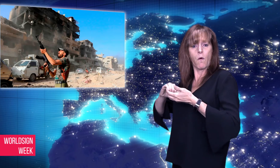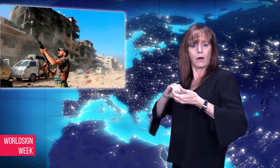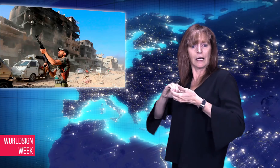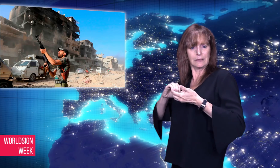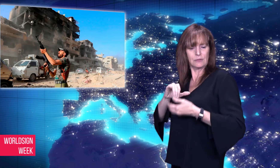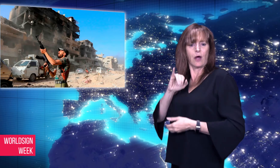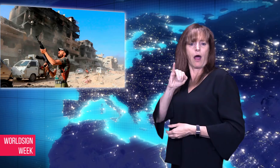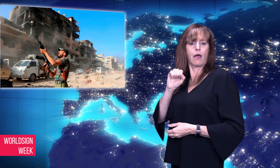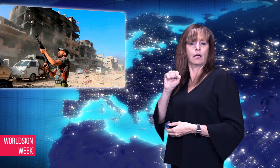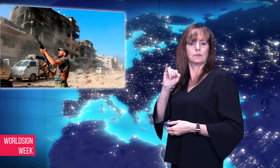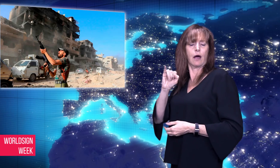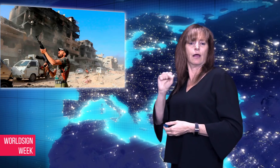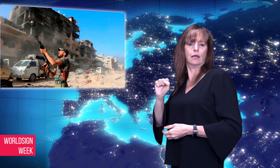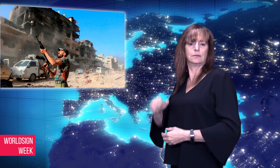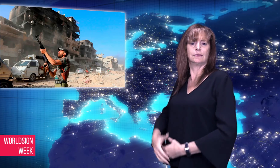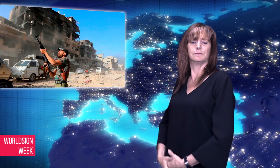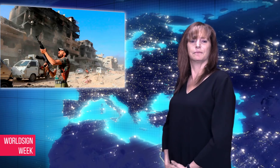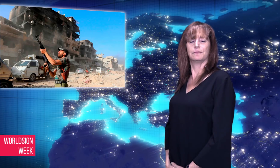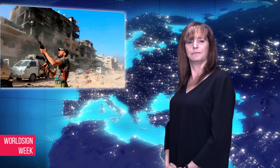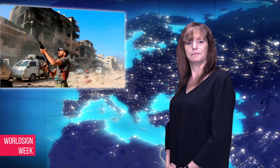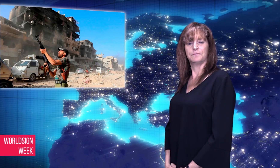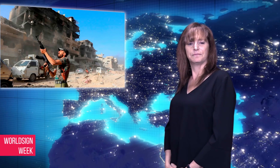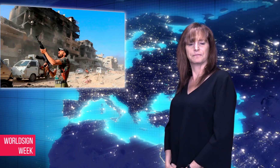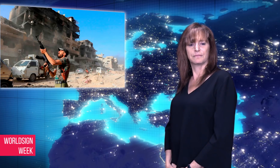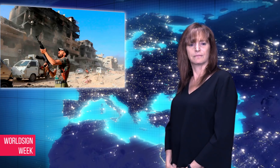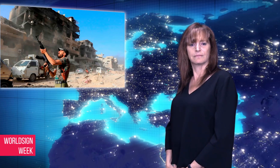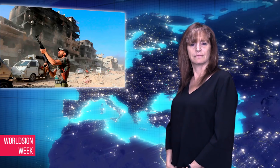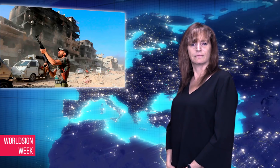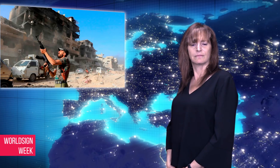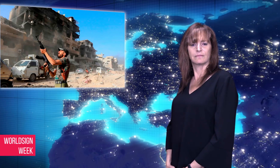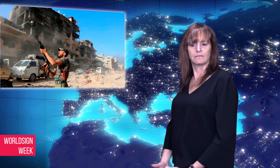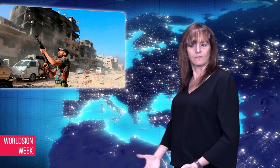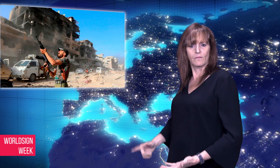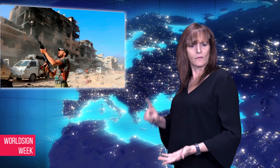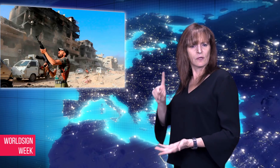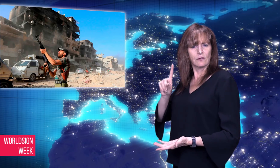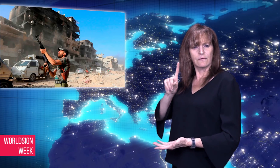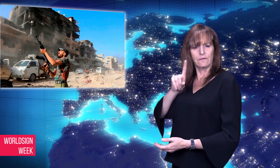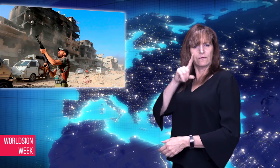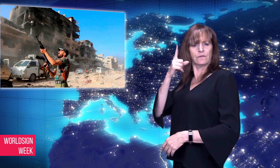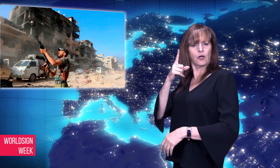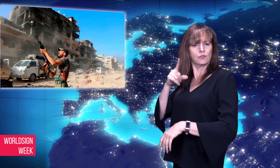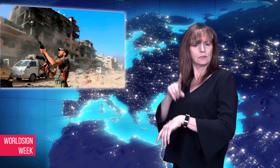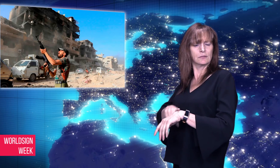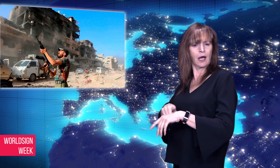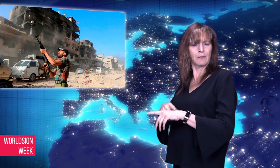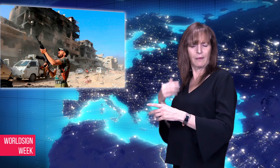time since 2011 that Syria has full